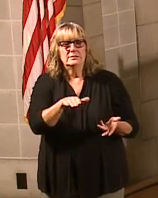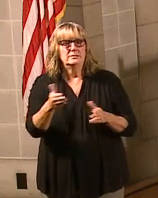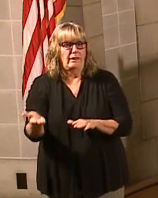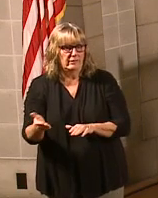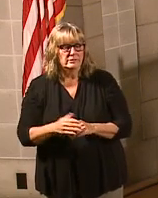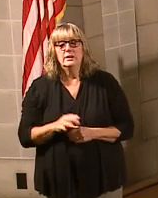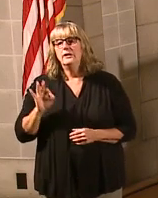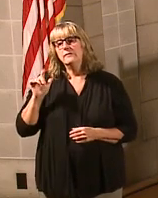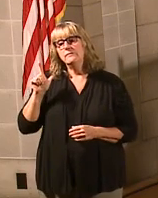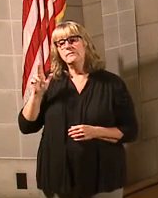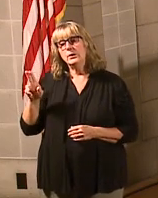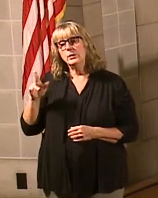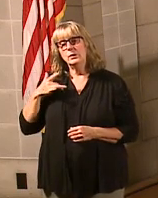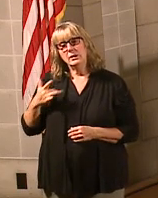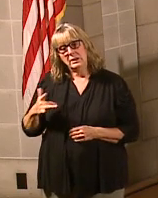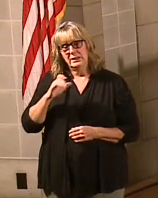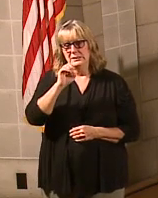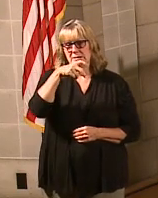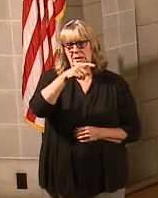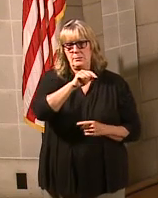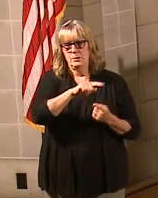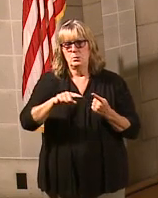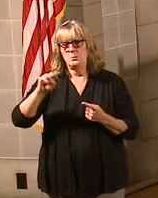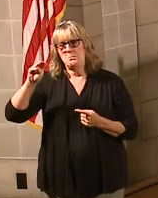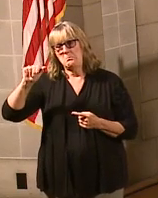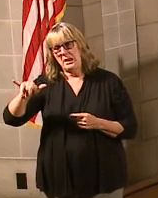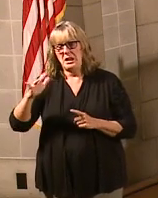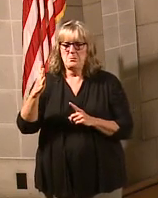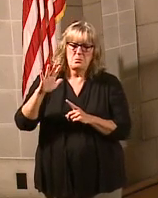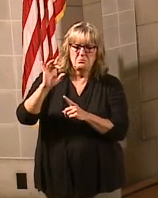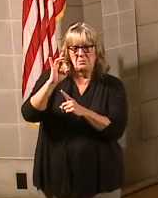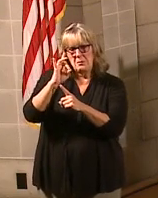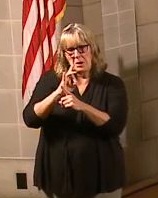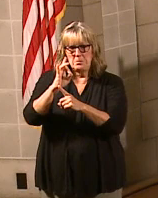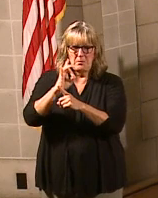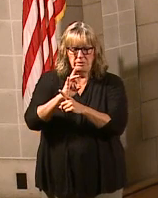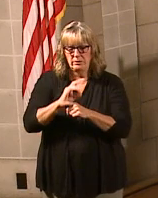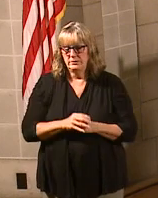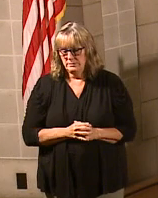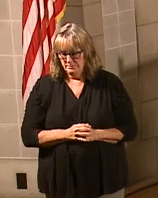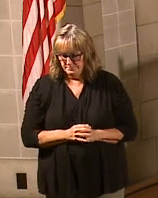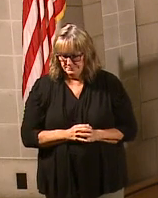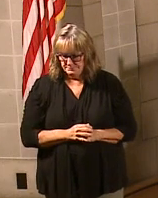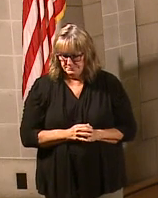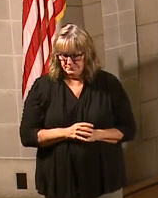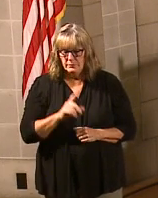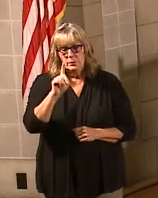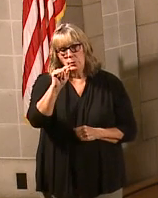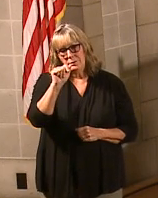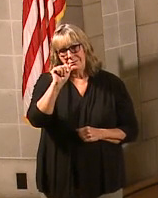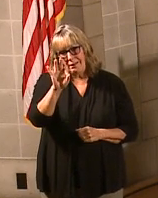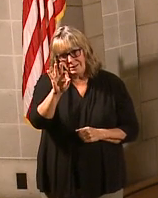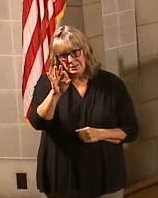DEATHS BY THE CDC FOR PEOPLE